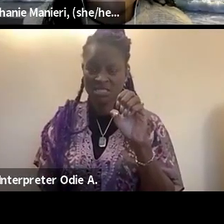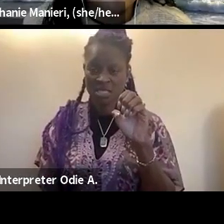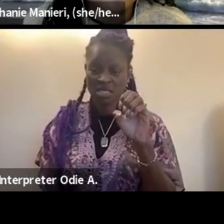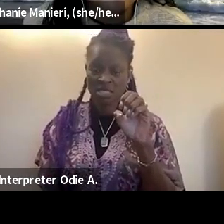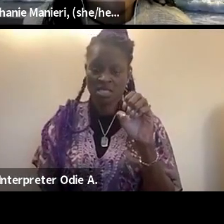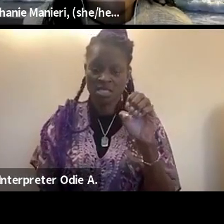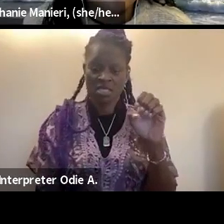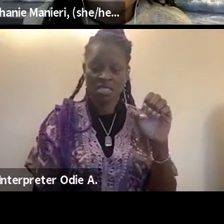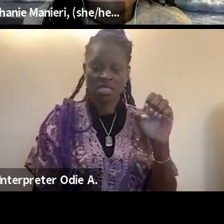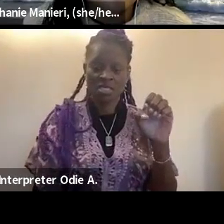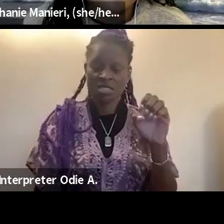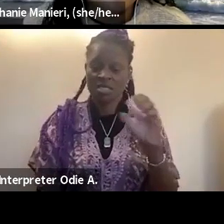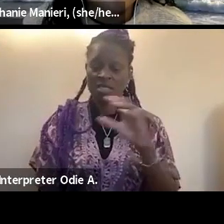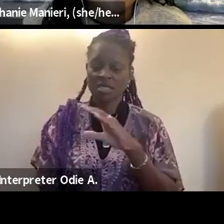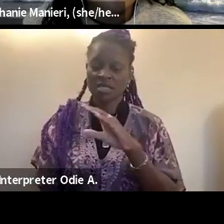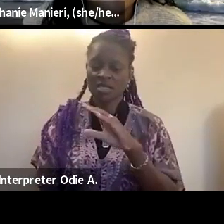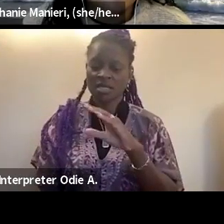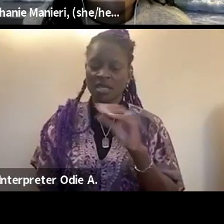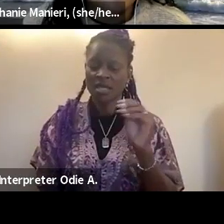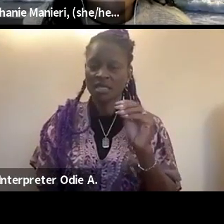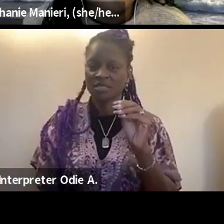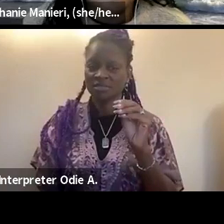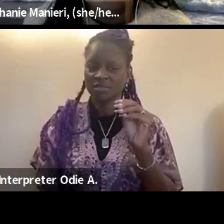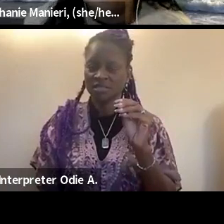Dr. Shinde, we have been surveying